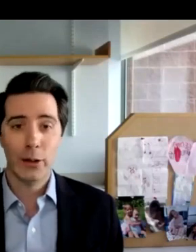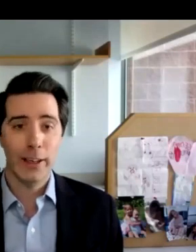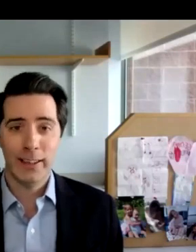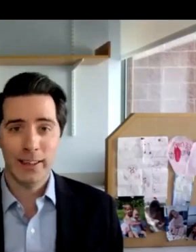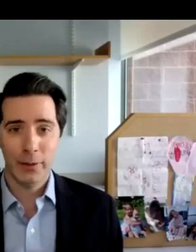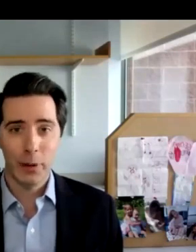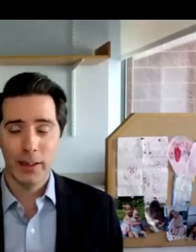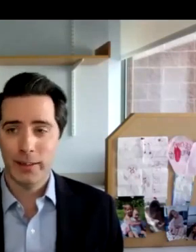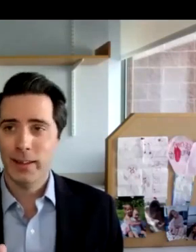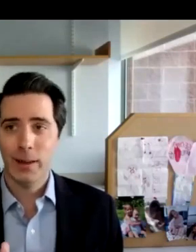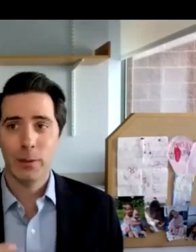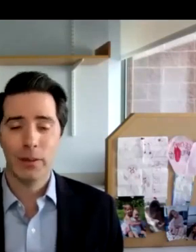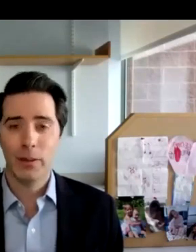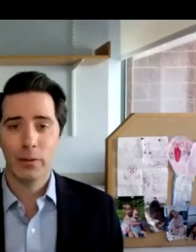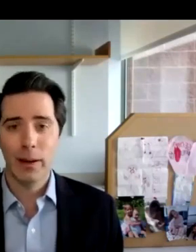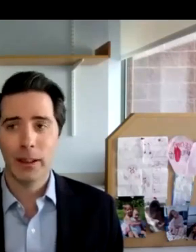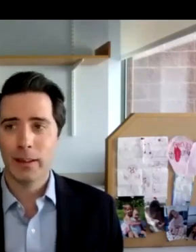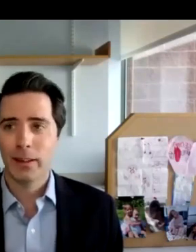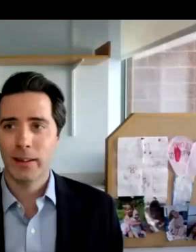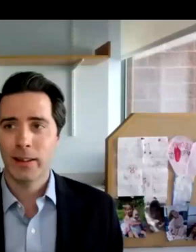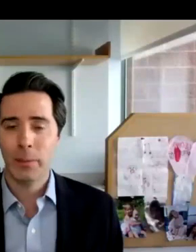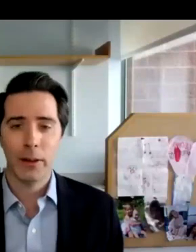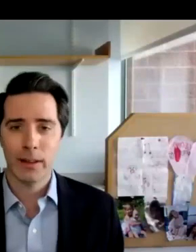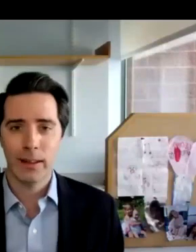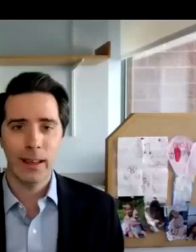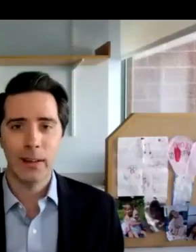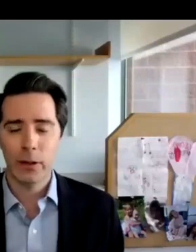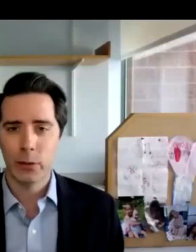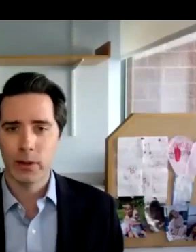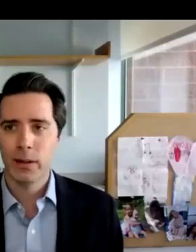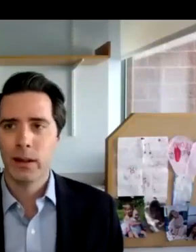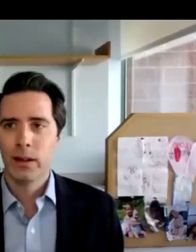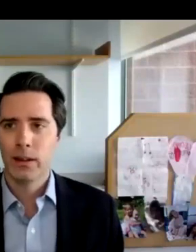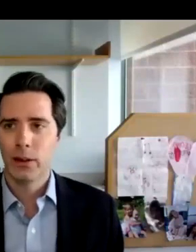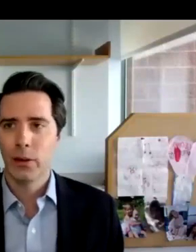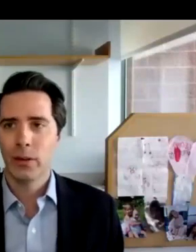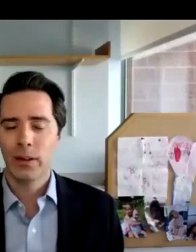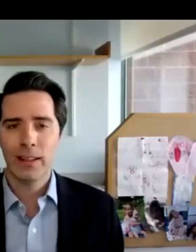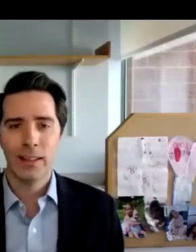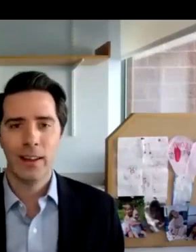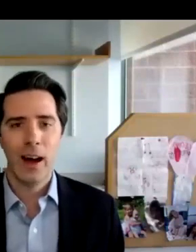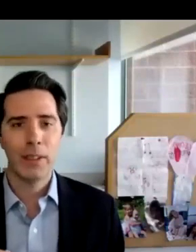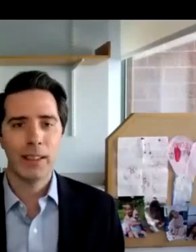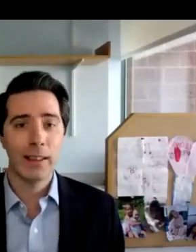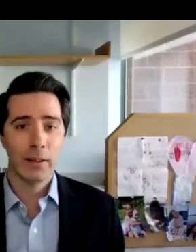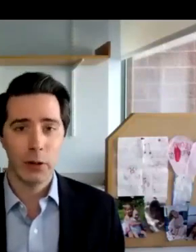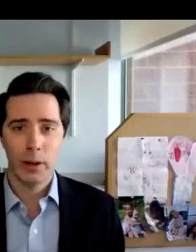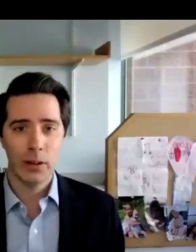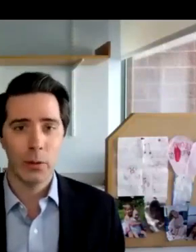do the genetic testing right it's up to the family and the parents and the